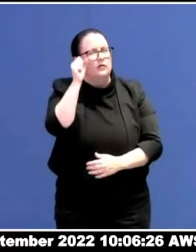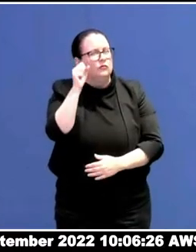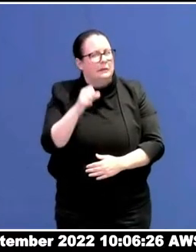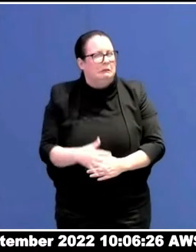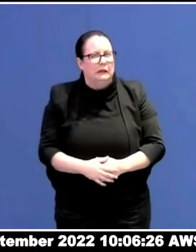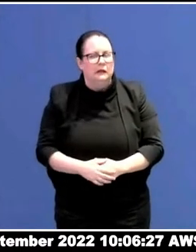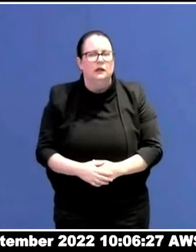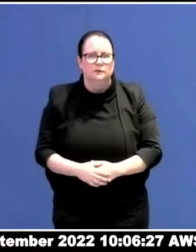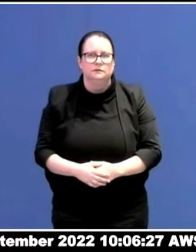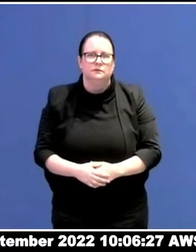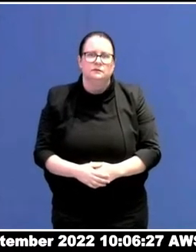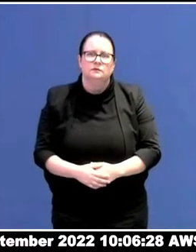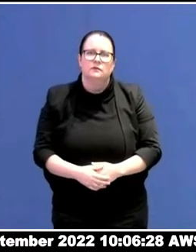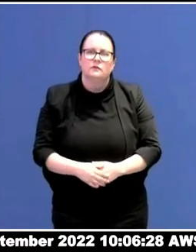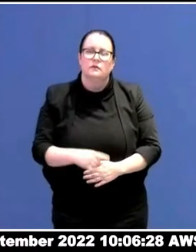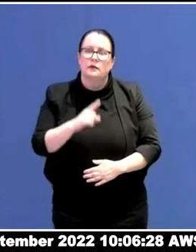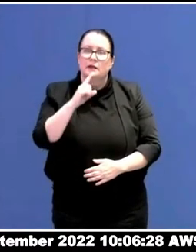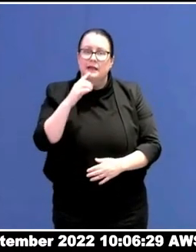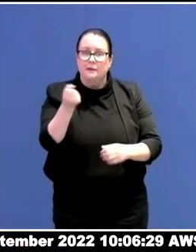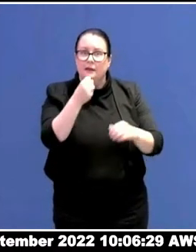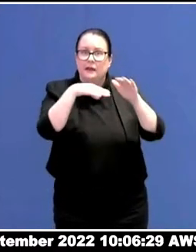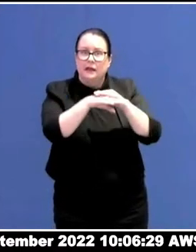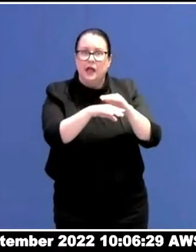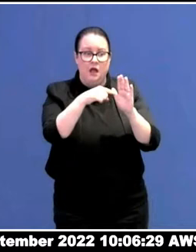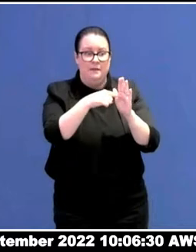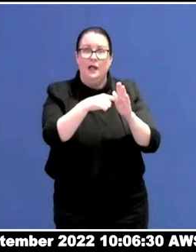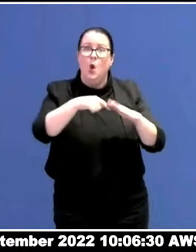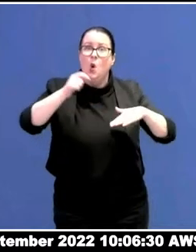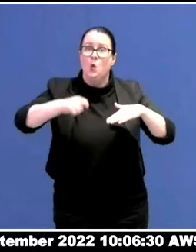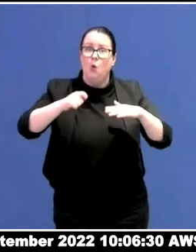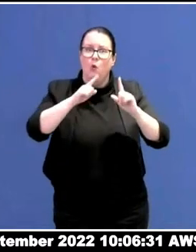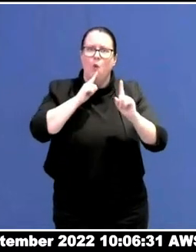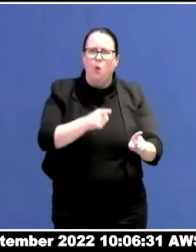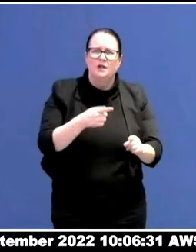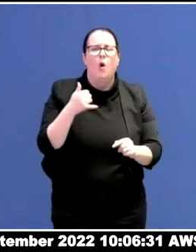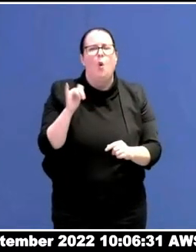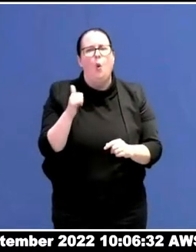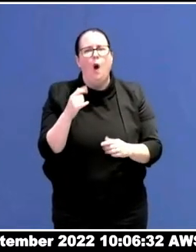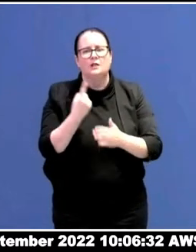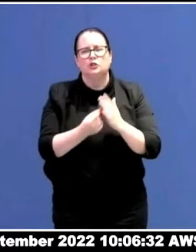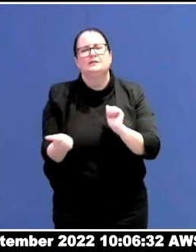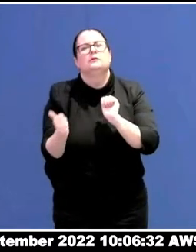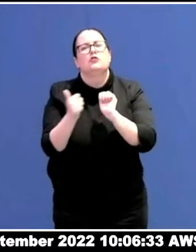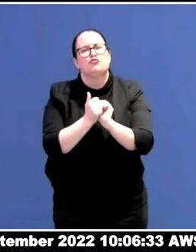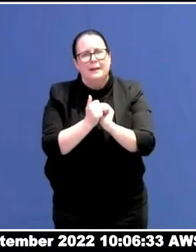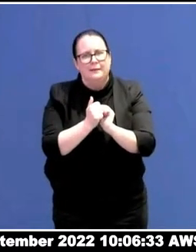And when you say he had a curfew, was that a court-imposed order or was that sort of an unofficial agreement between you and the police?